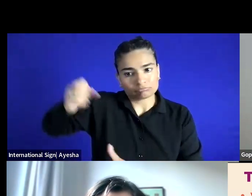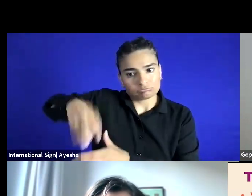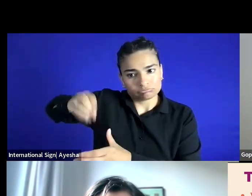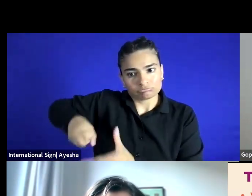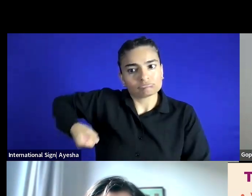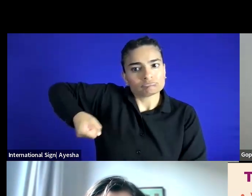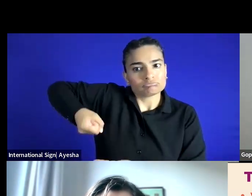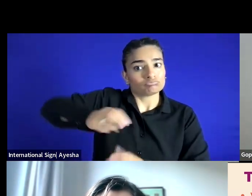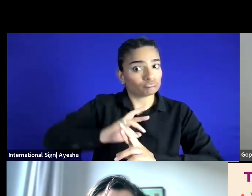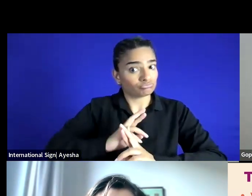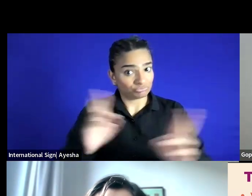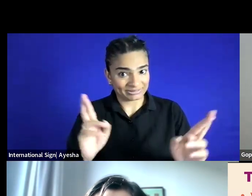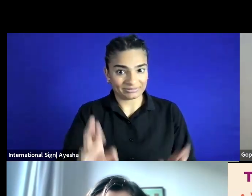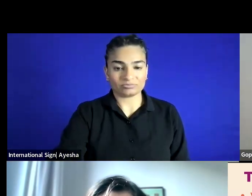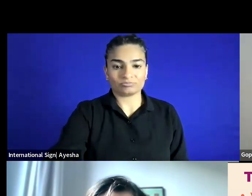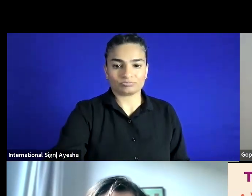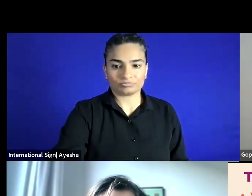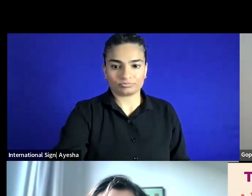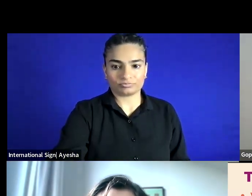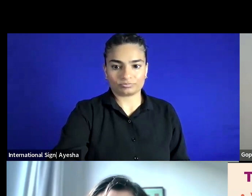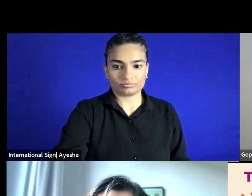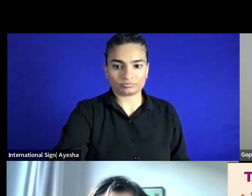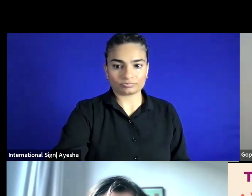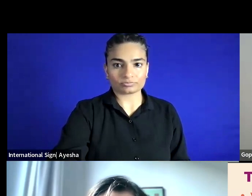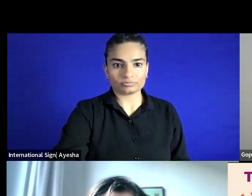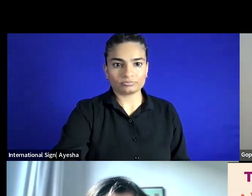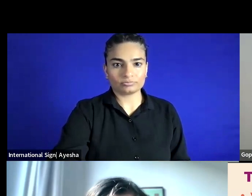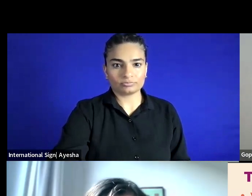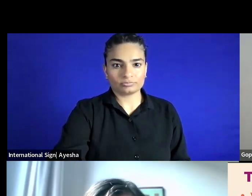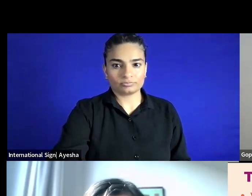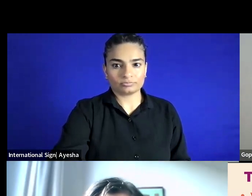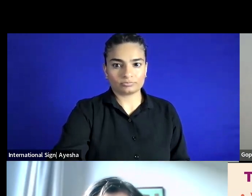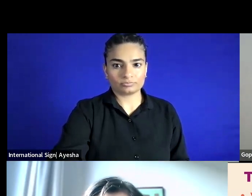And also check what it entails. If it's it's an indication that you can,